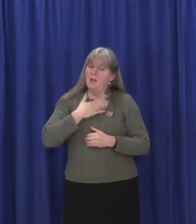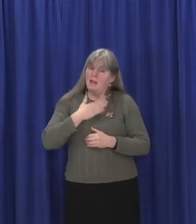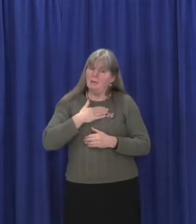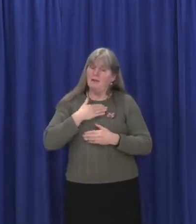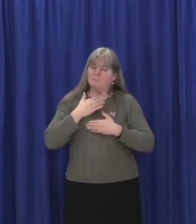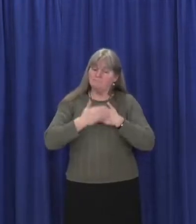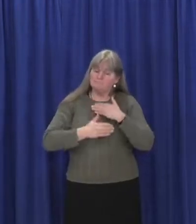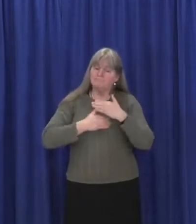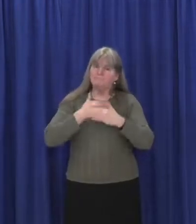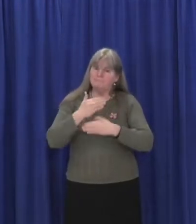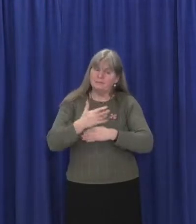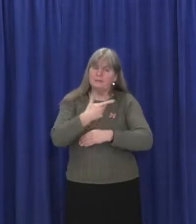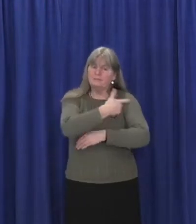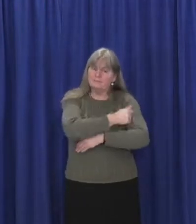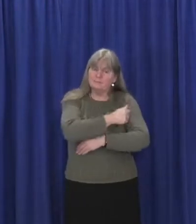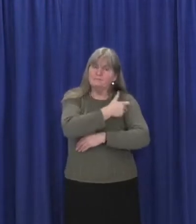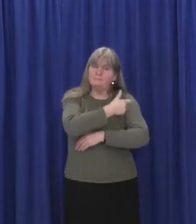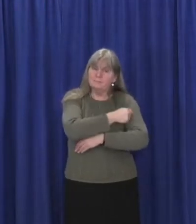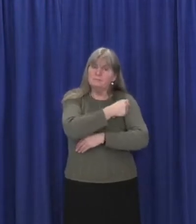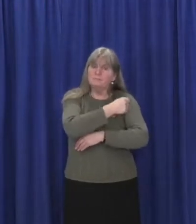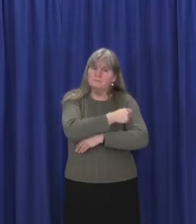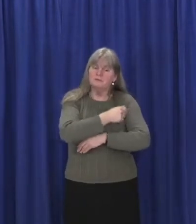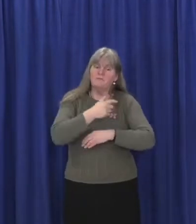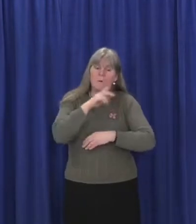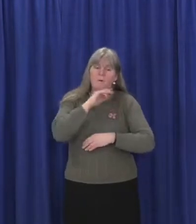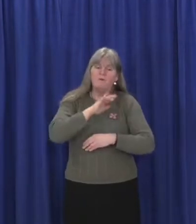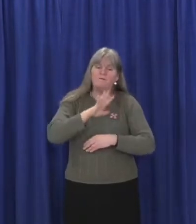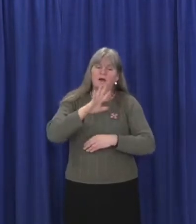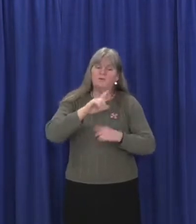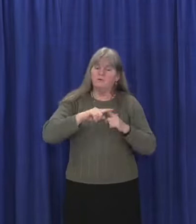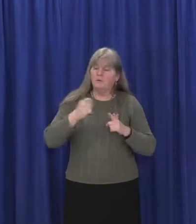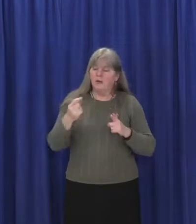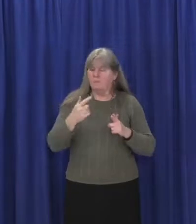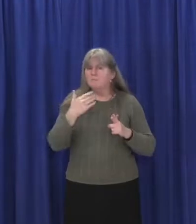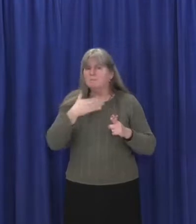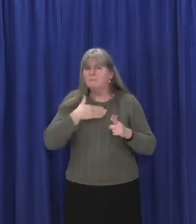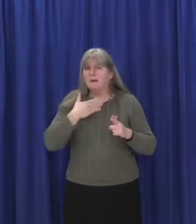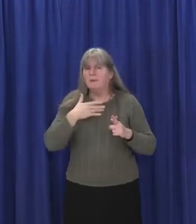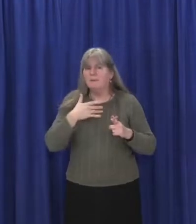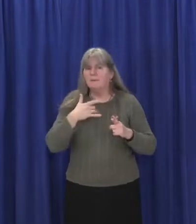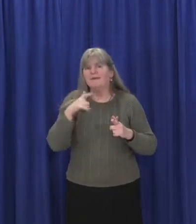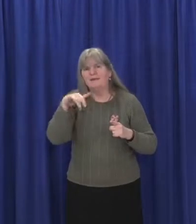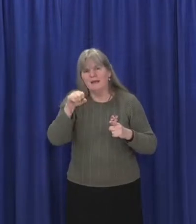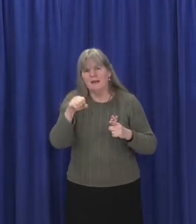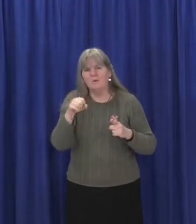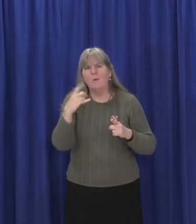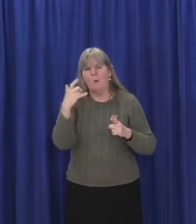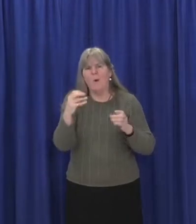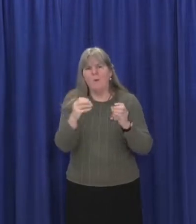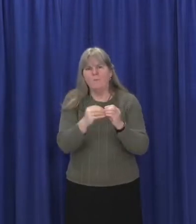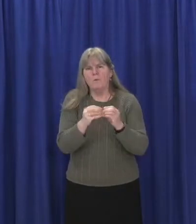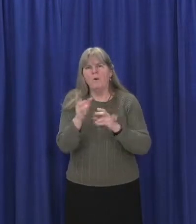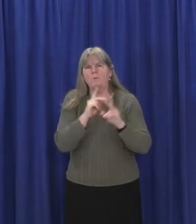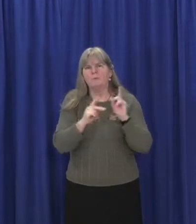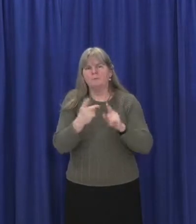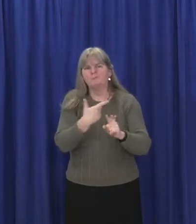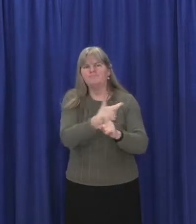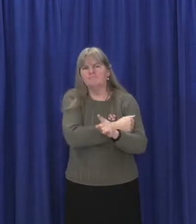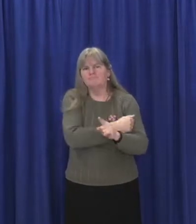or the childhood vaccination program for COVID-19. And we would like more children to be vaccinated than are vaccinated right now.